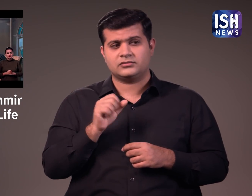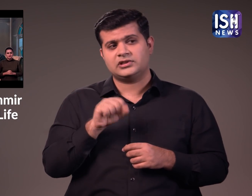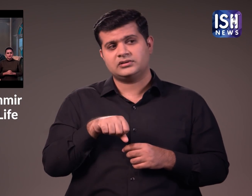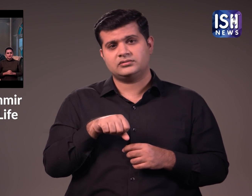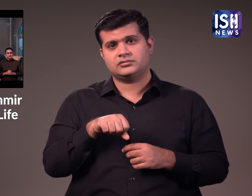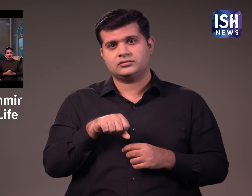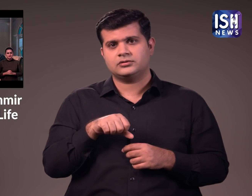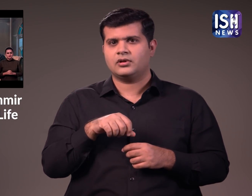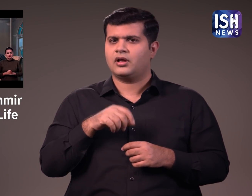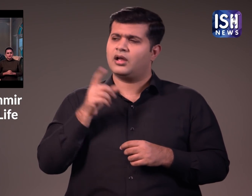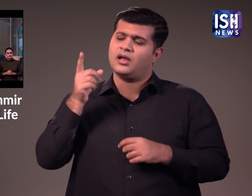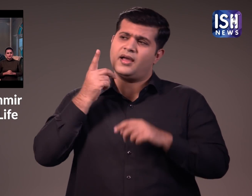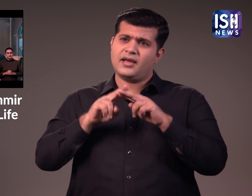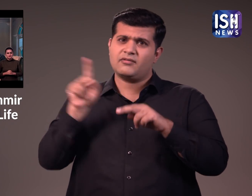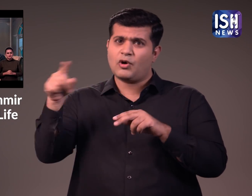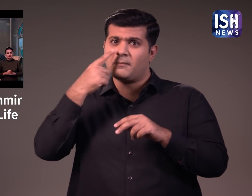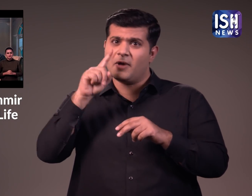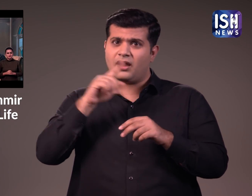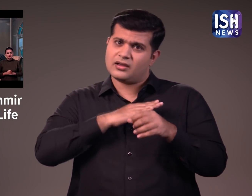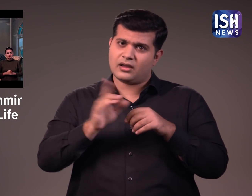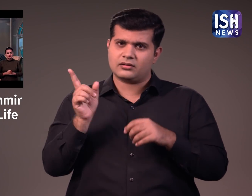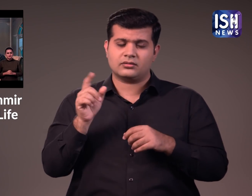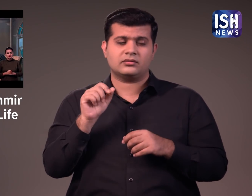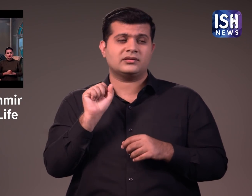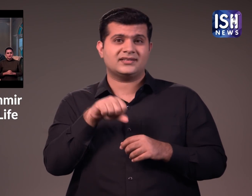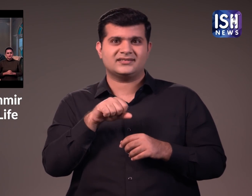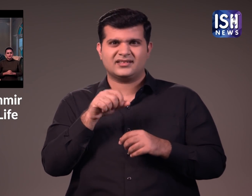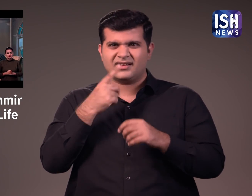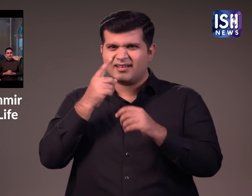Bitta had agreed to it and shooting his own mother as well if he was asked to do so.